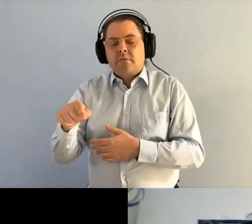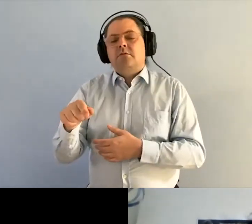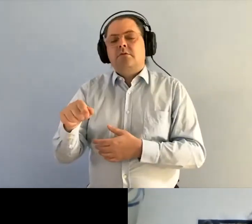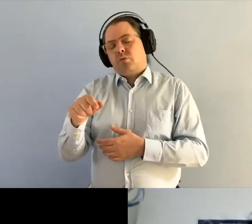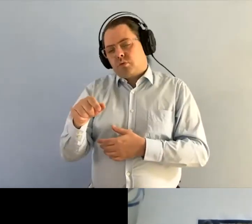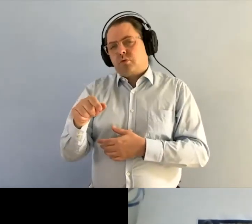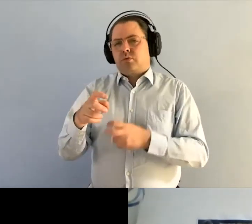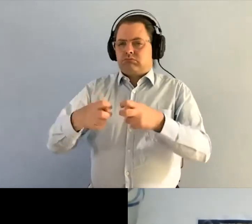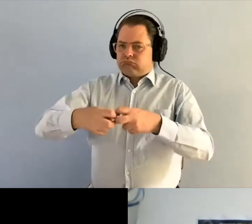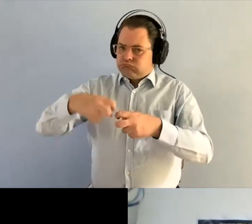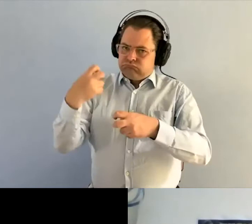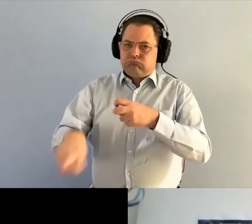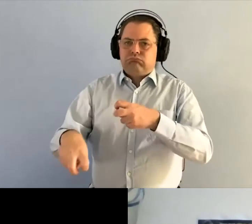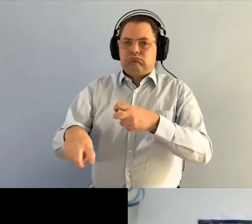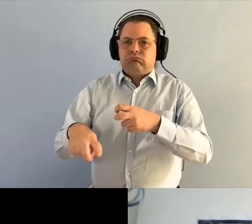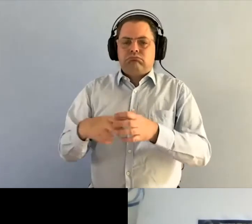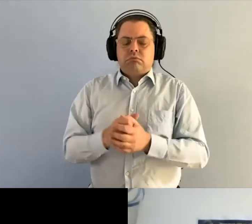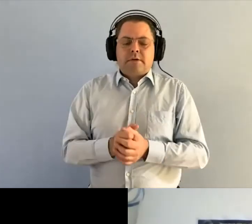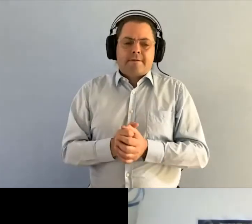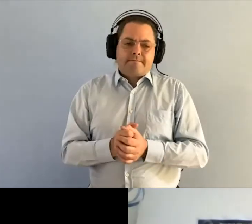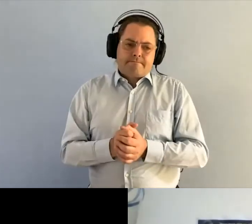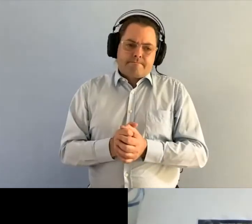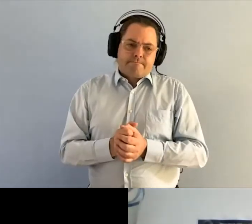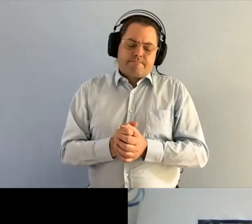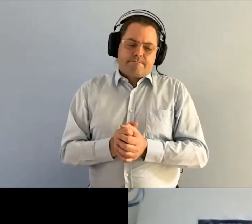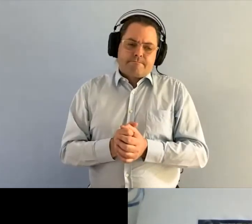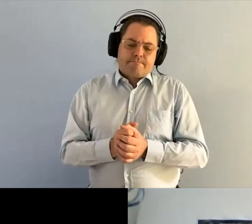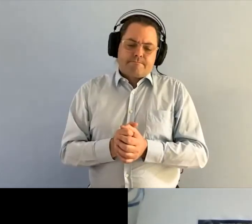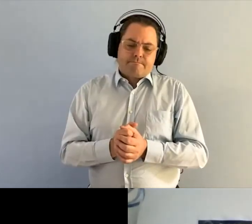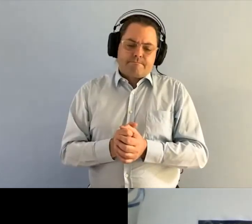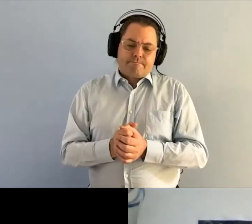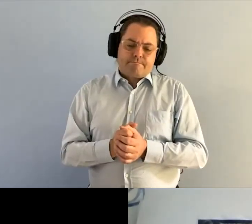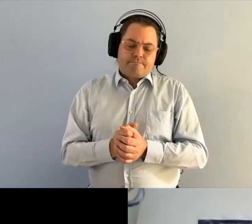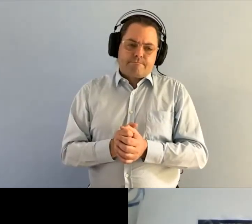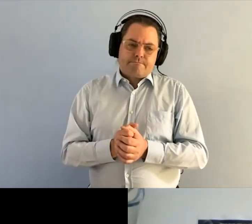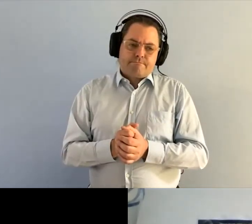it was worse for those who are also displaced